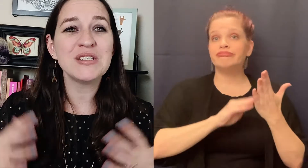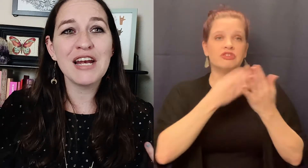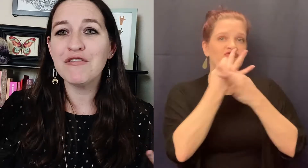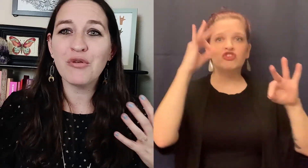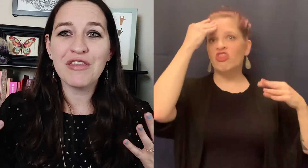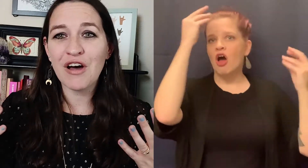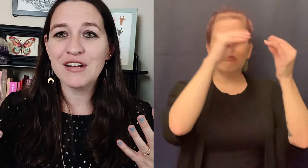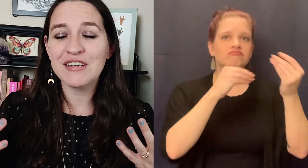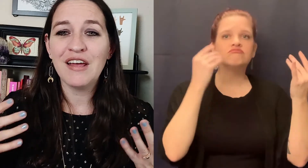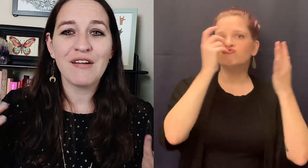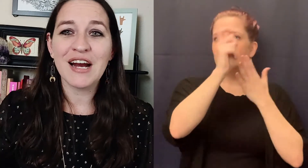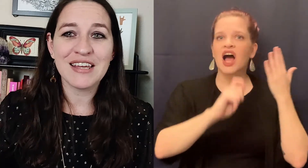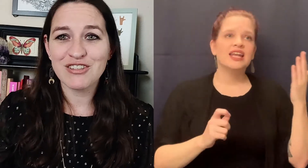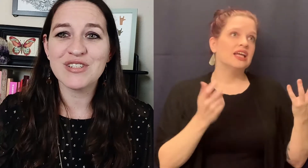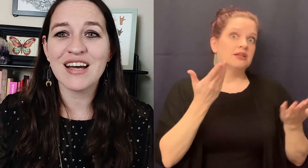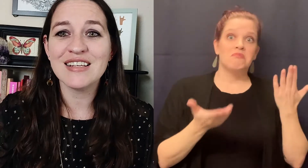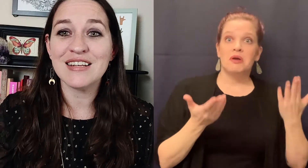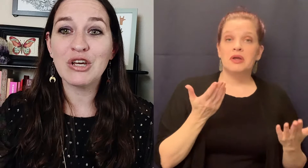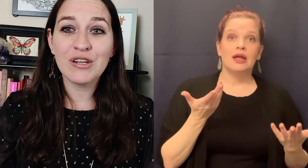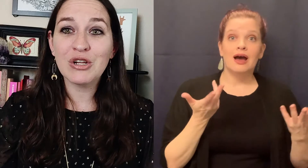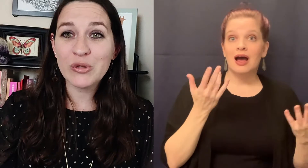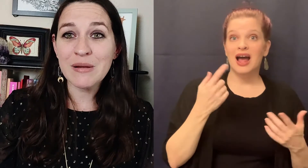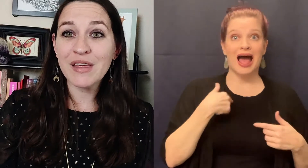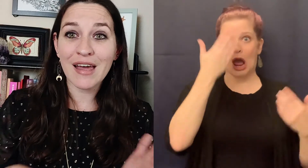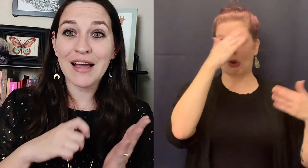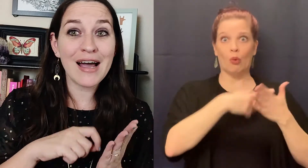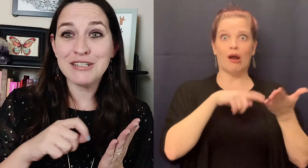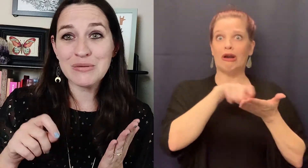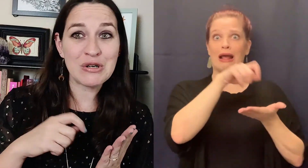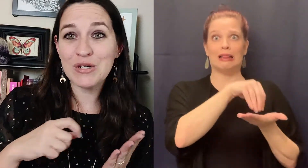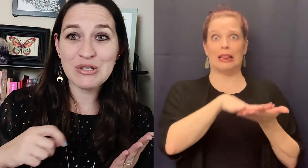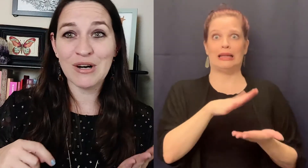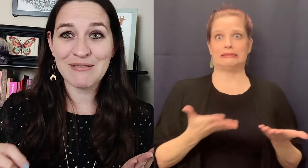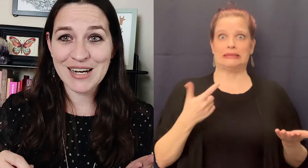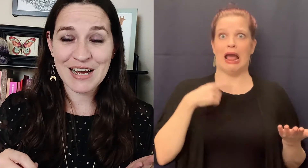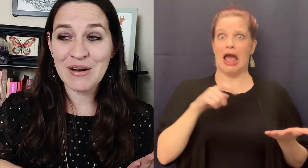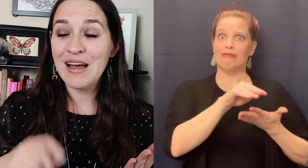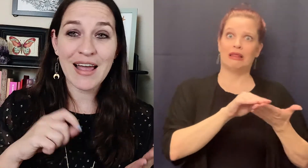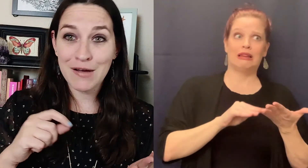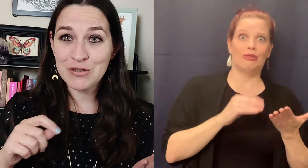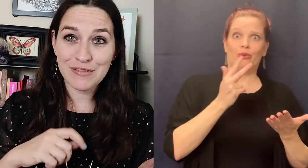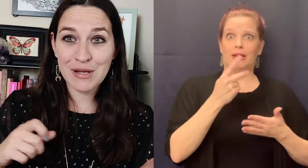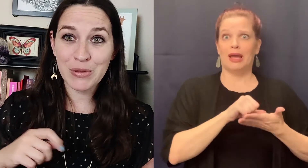So it's kind of a free thought writing exercise, and it could include something like, I don't know what to write right now...I have to fill up